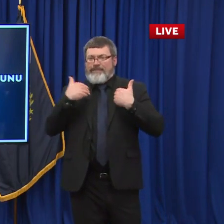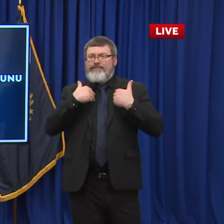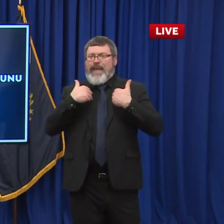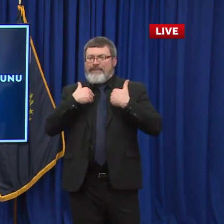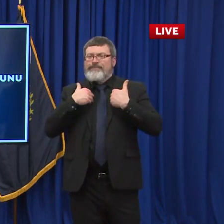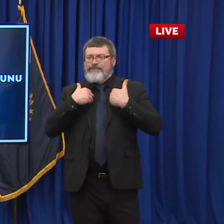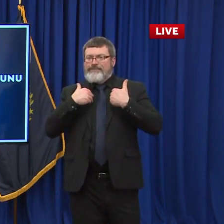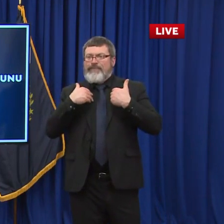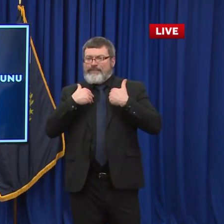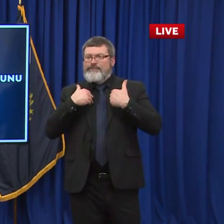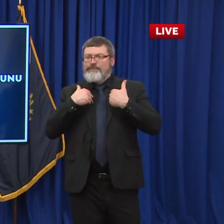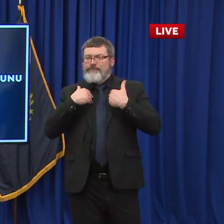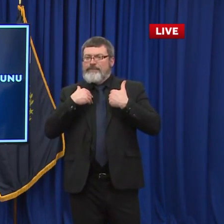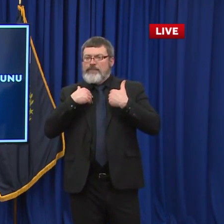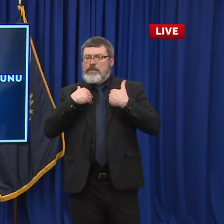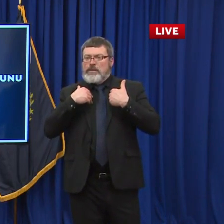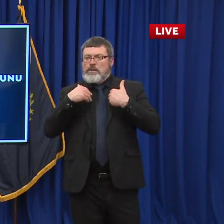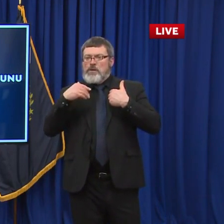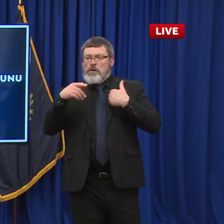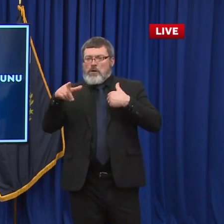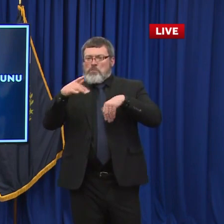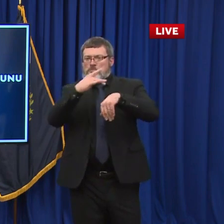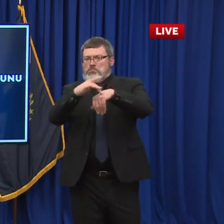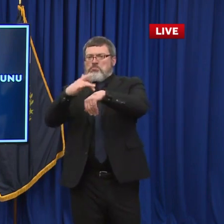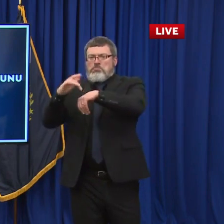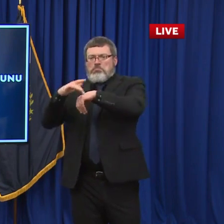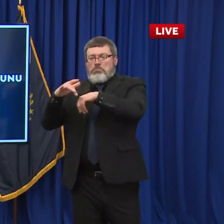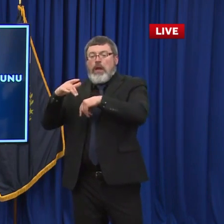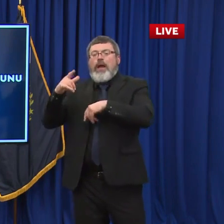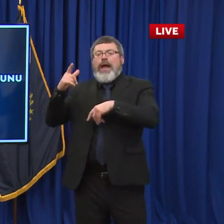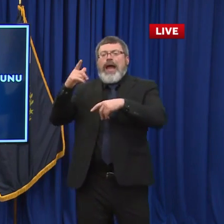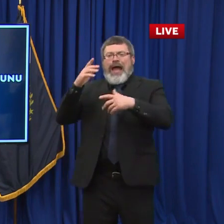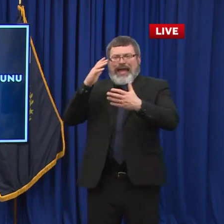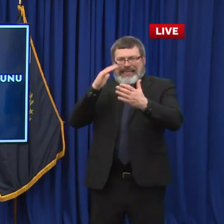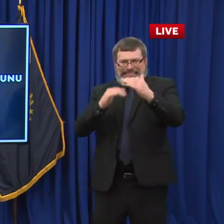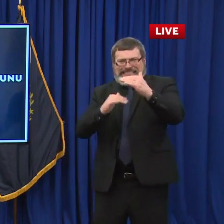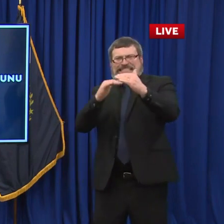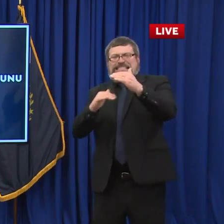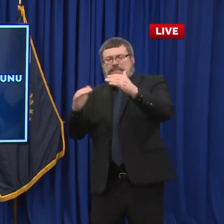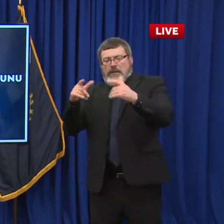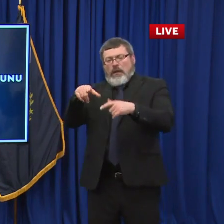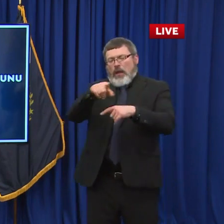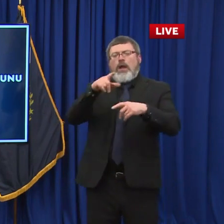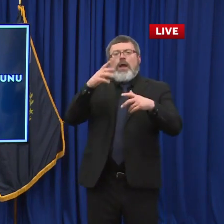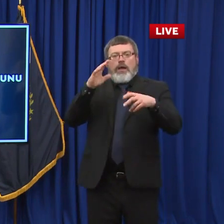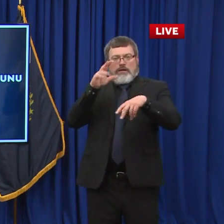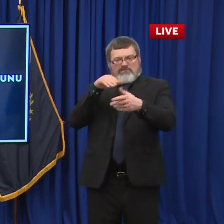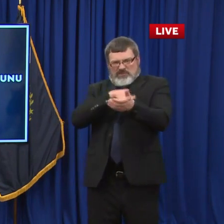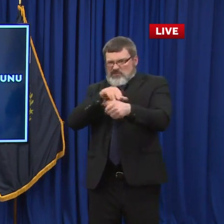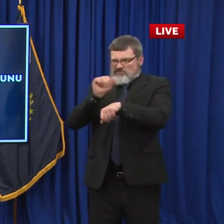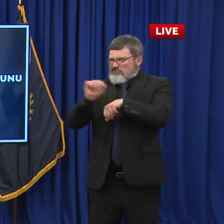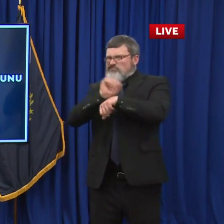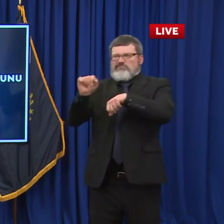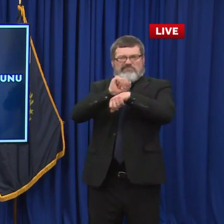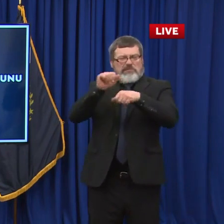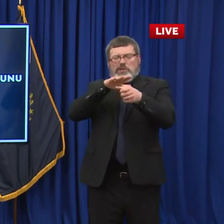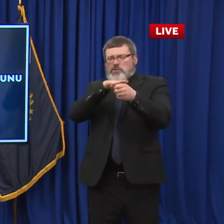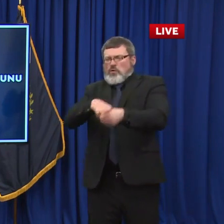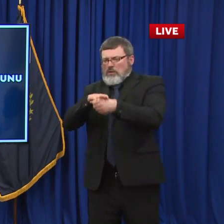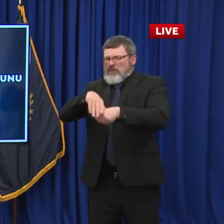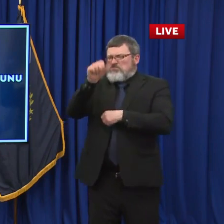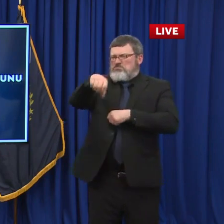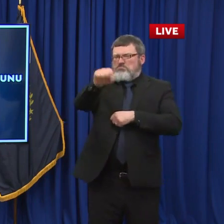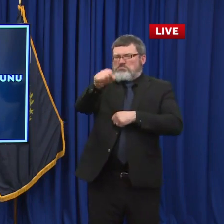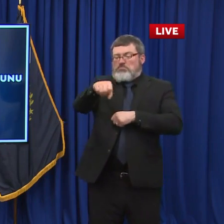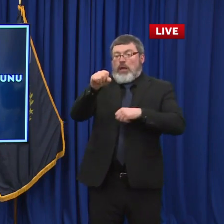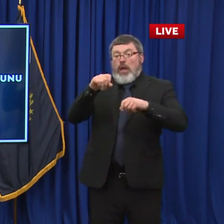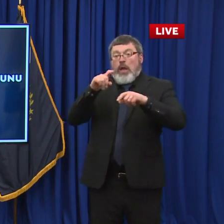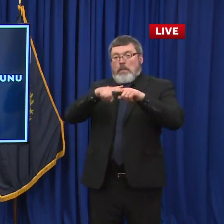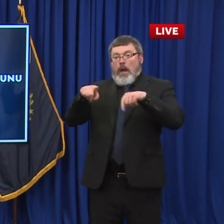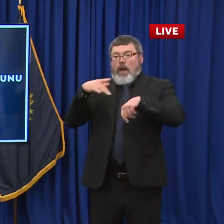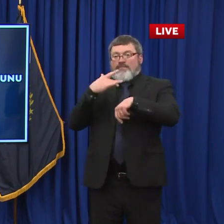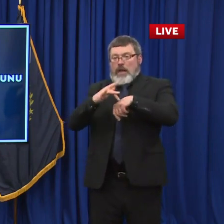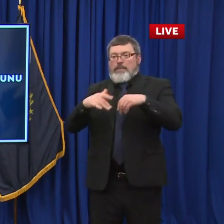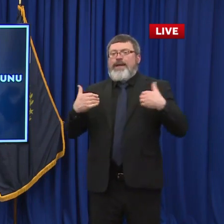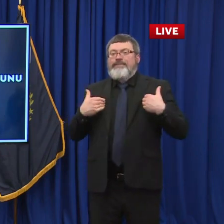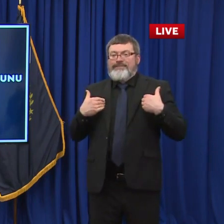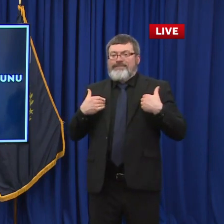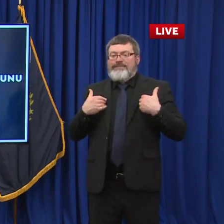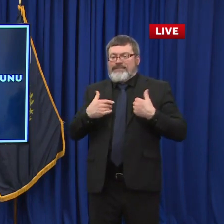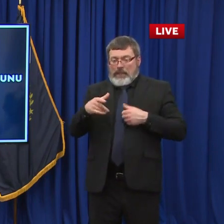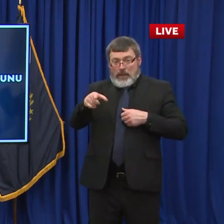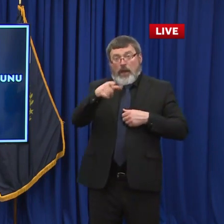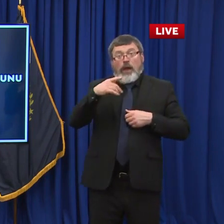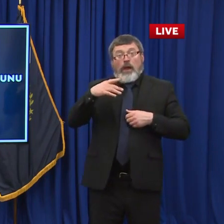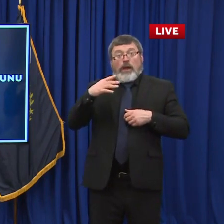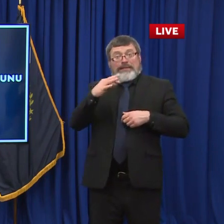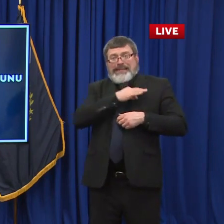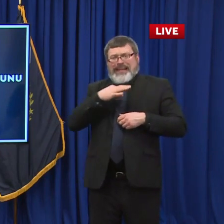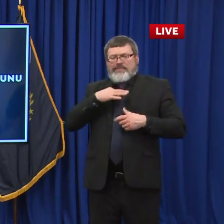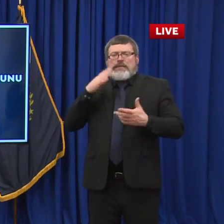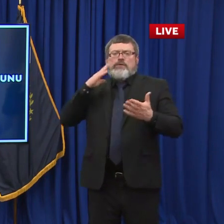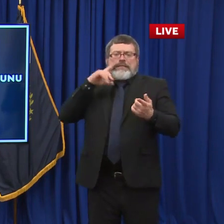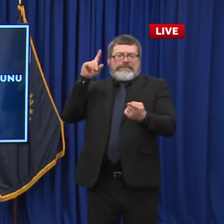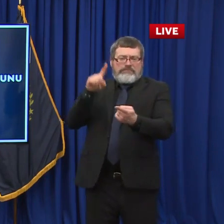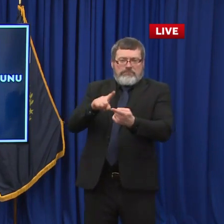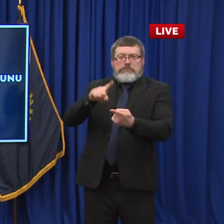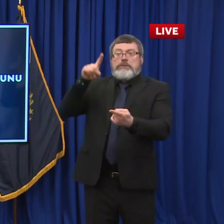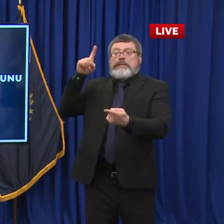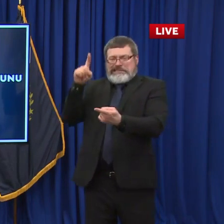AS WE HAVE SEEN IN OTHER COUNTRIES AND STATES, EVEN AS COMMUNITY TRANSMISSION INCREASES , THE STRAIN ON OUR BUSINESSES AND SCHOOLS BUT ALSO THE HEALTH CARE SYSTEM WILL GO UP.